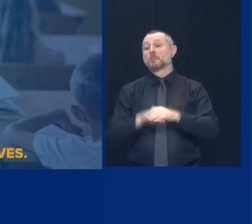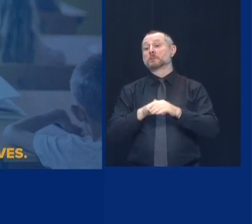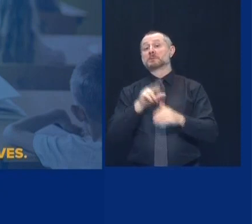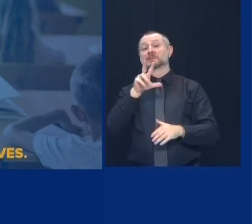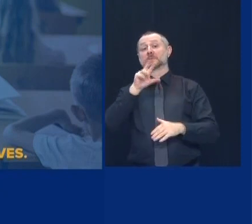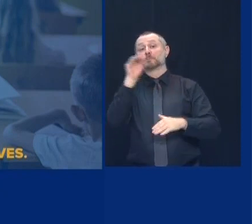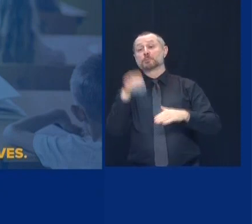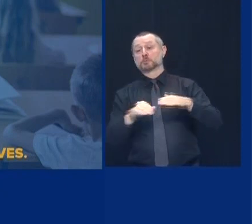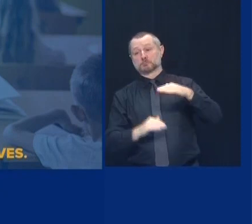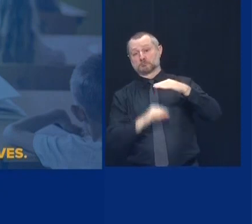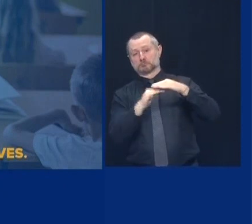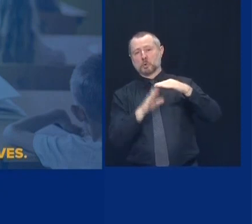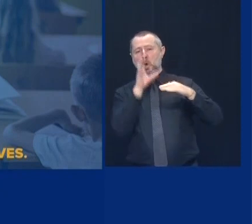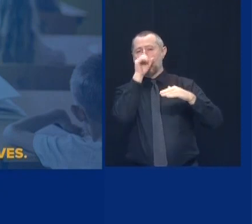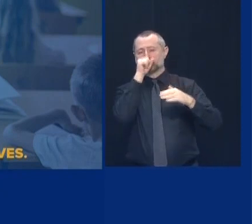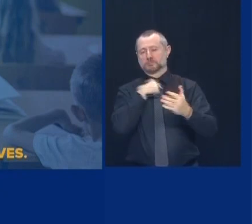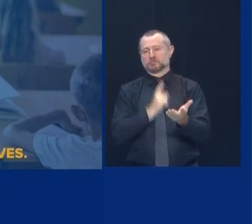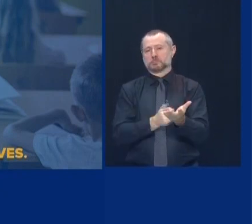YOU ARE IN SERIOUS TERRITORY.